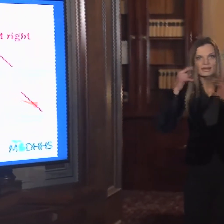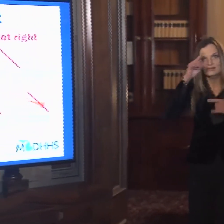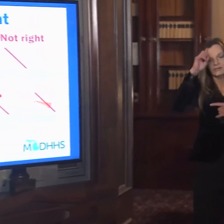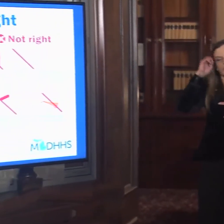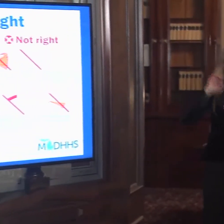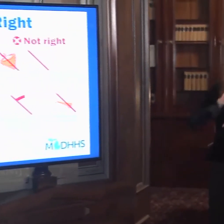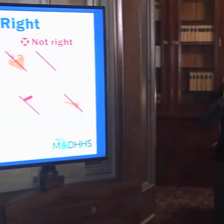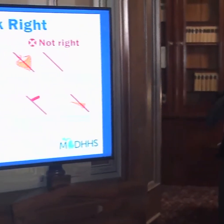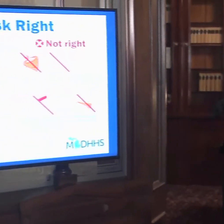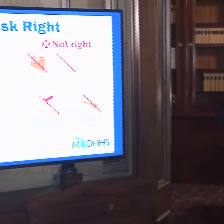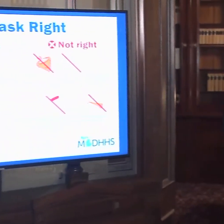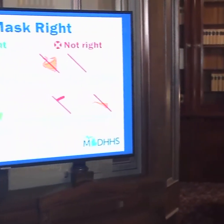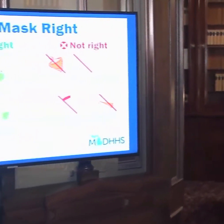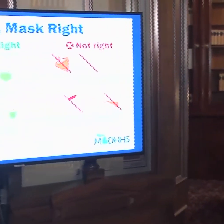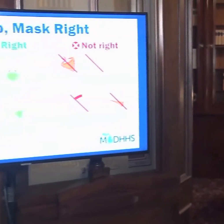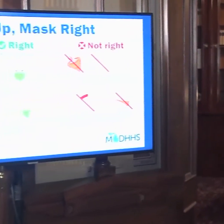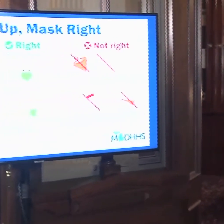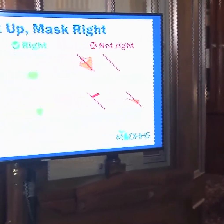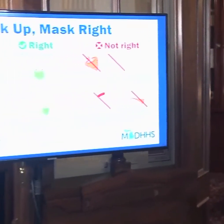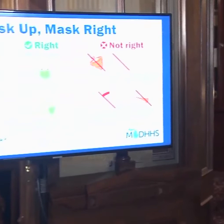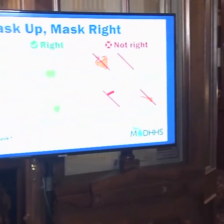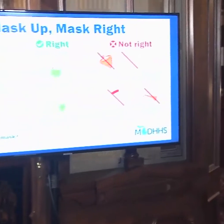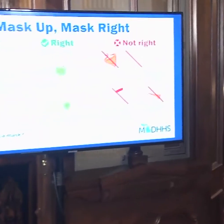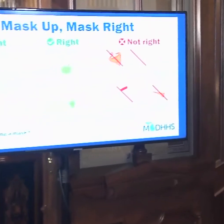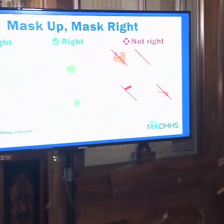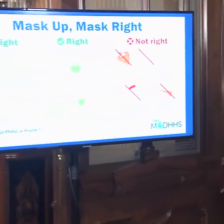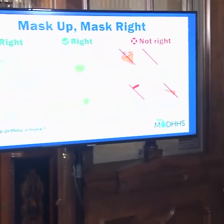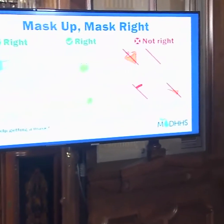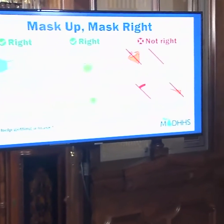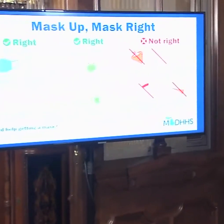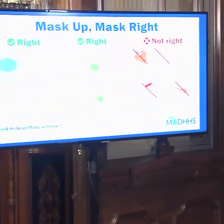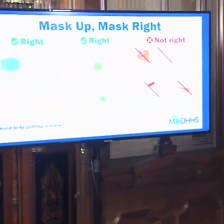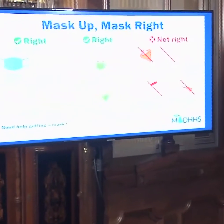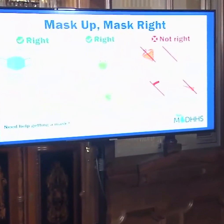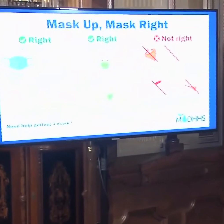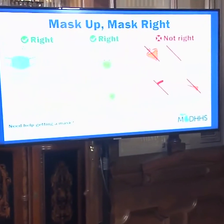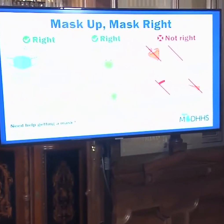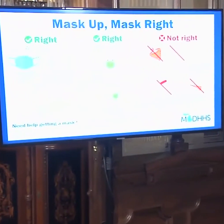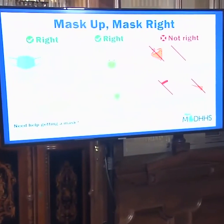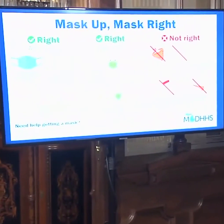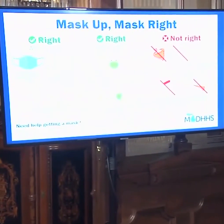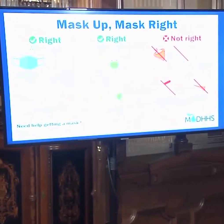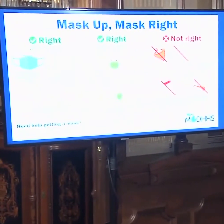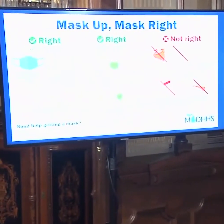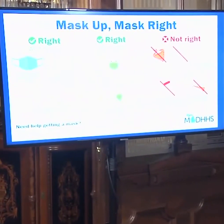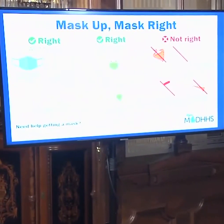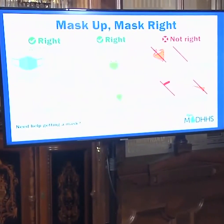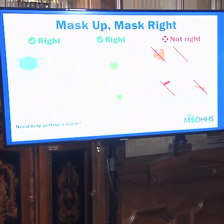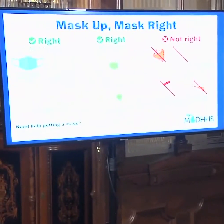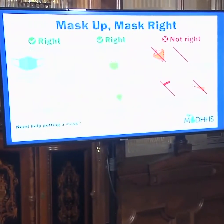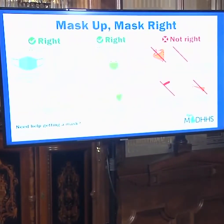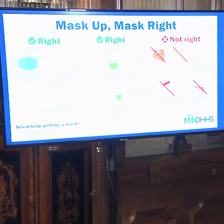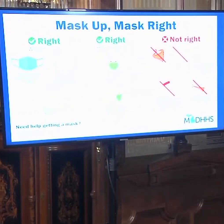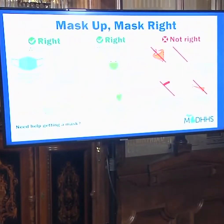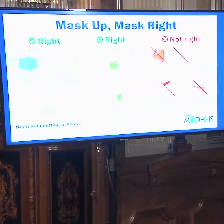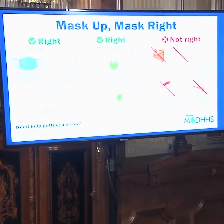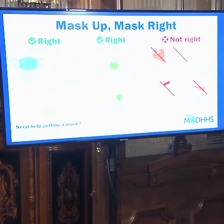WE ALL KNOW AT THIS POINT WE SHOULD WEAR A MASK. WE SHOULD ALSO KNOW THE BEST MASK TO USE AND HOW TO PROPERLY WEAR THEM.